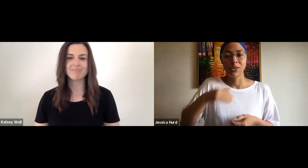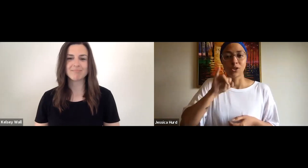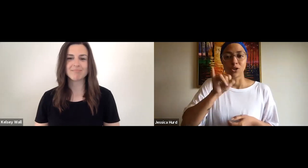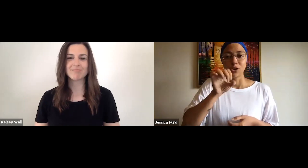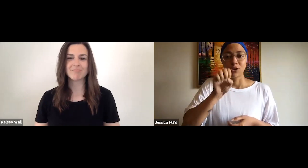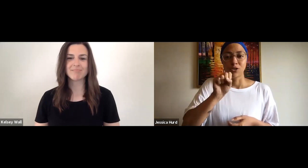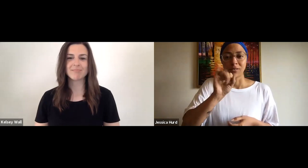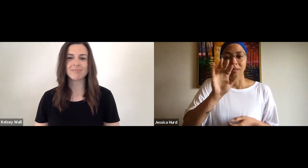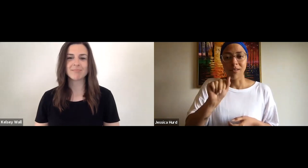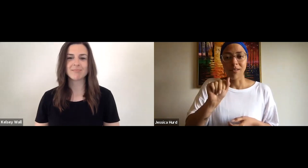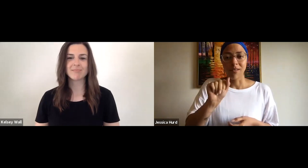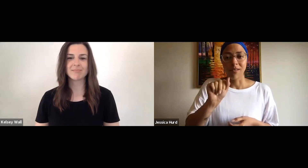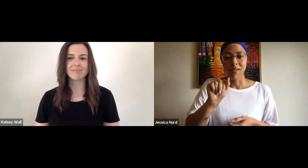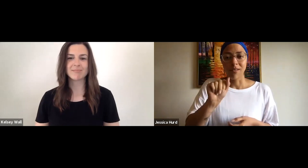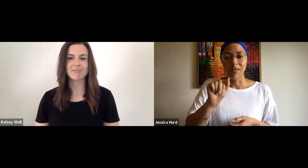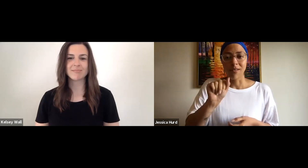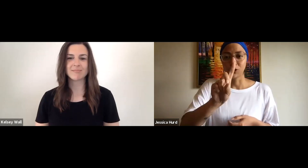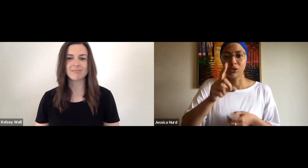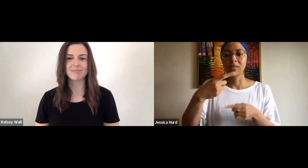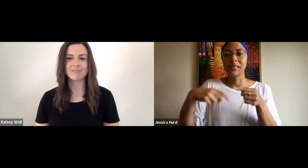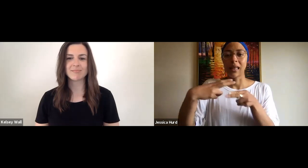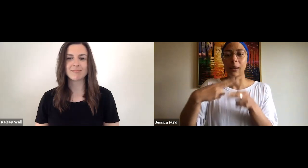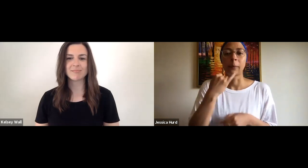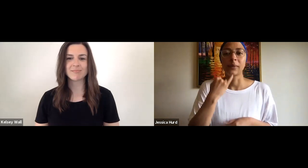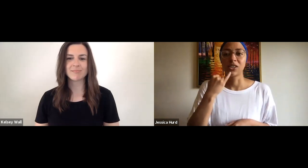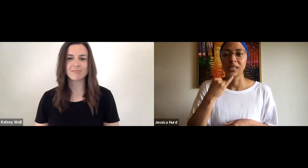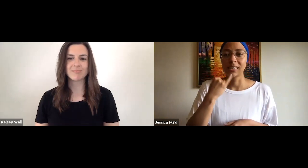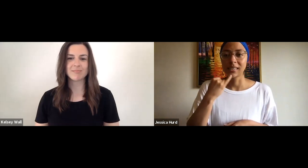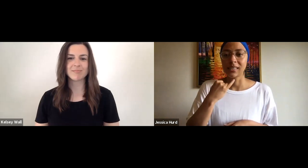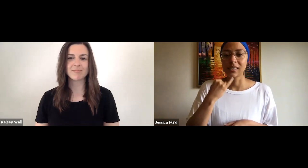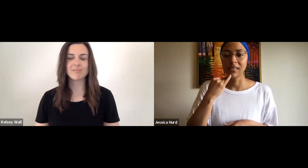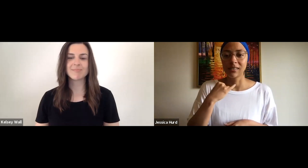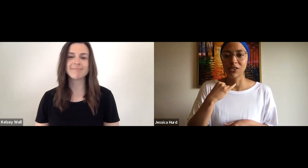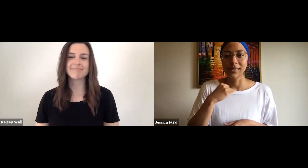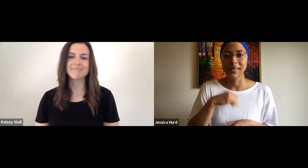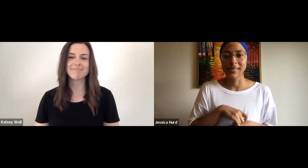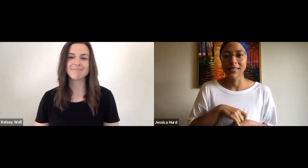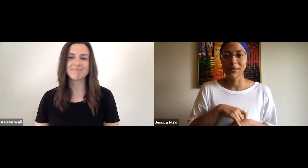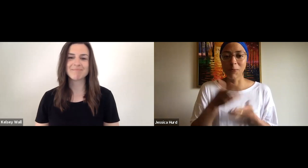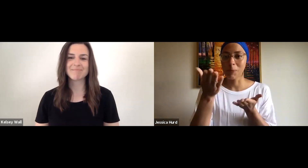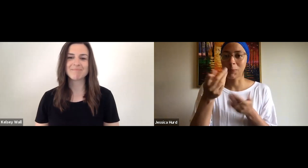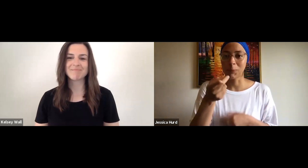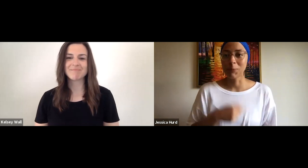So, just, again, my name is Jessica Hurd, and my sign name is on the chin.